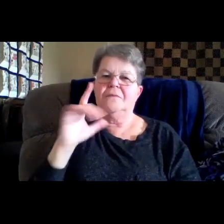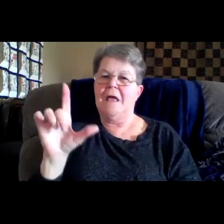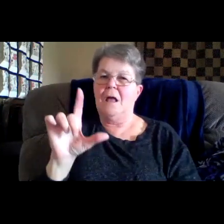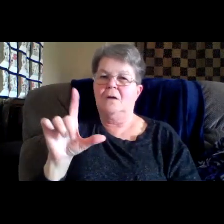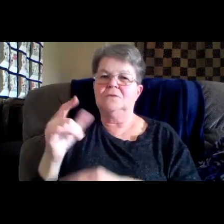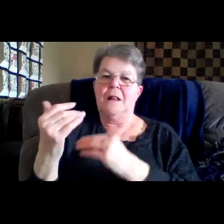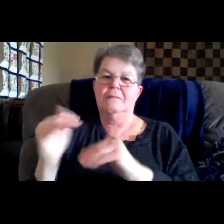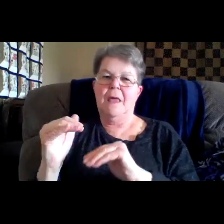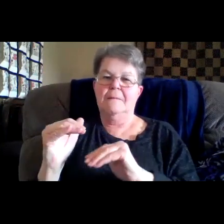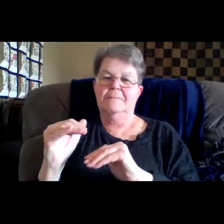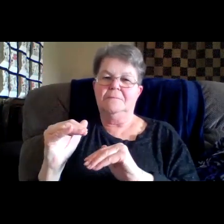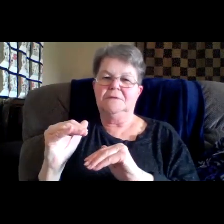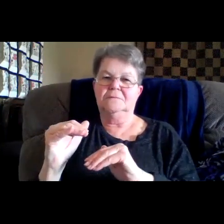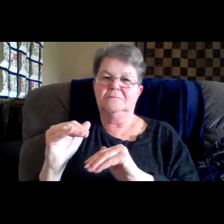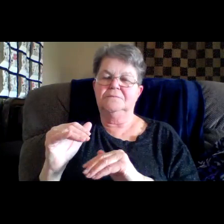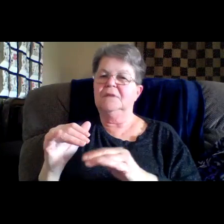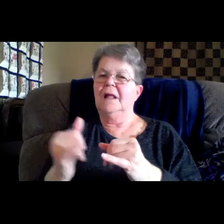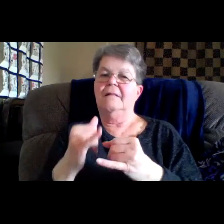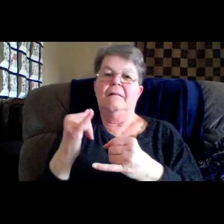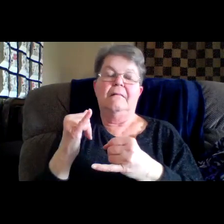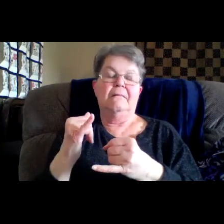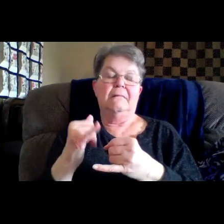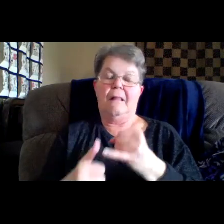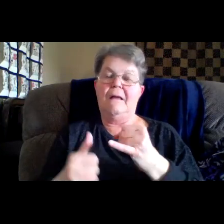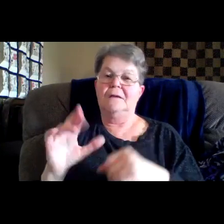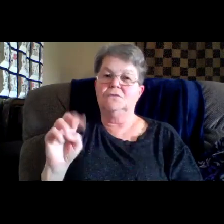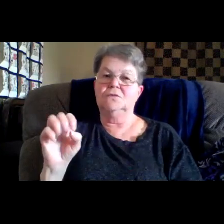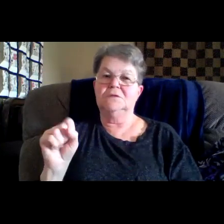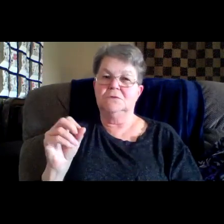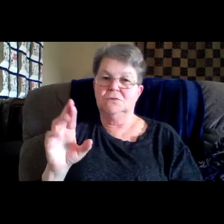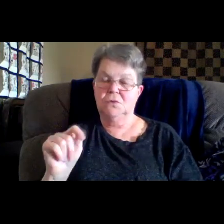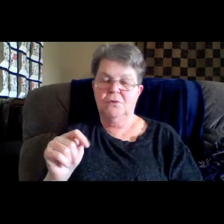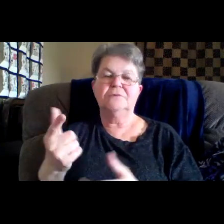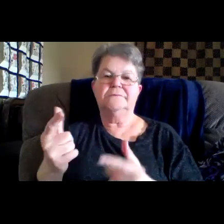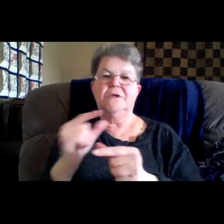So as a last resort, you can seek a guardianship that's limited to only those areas